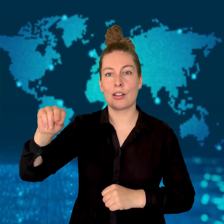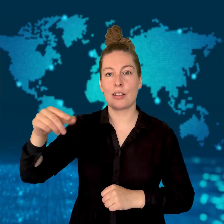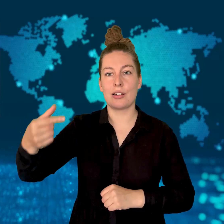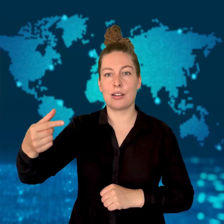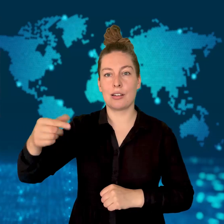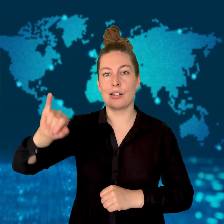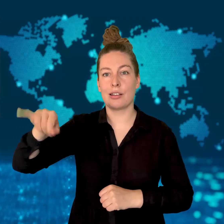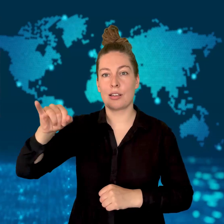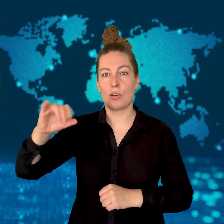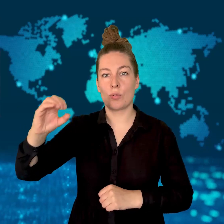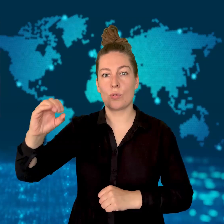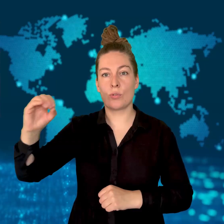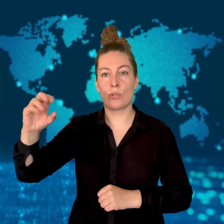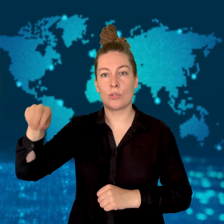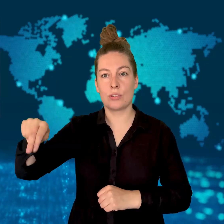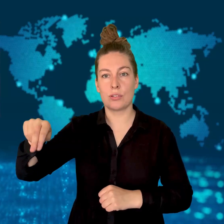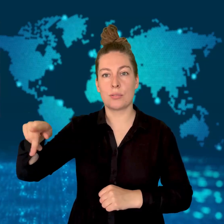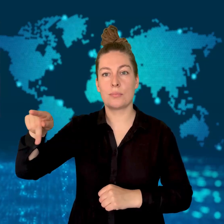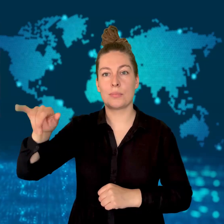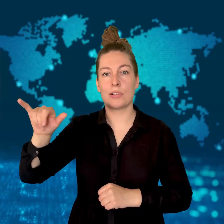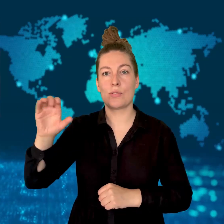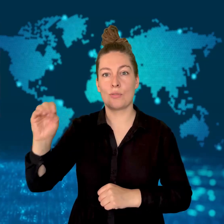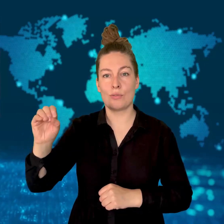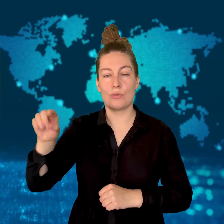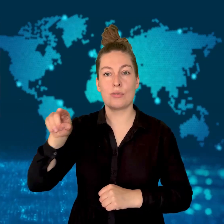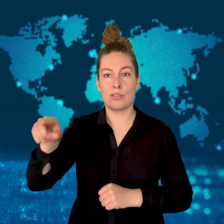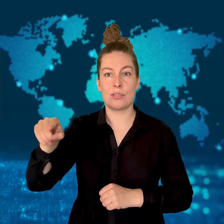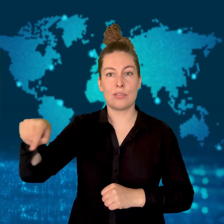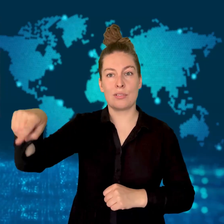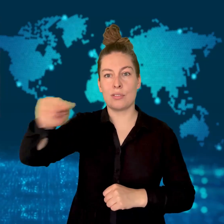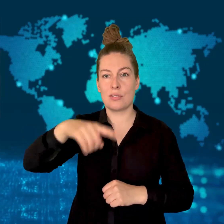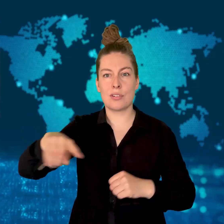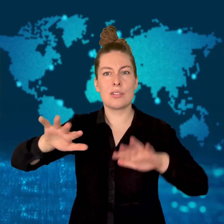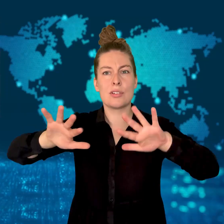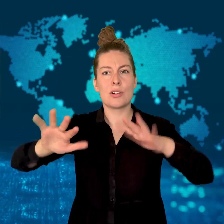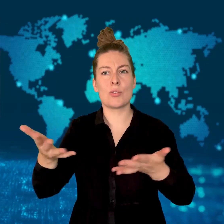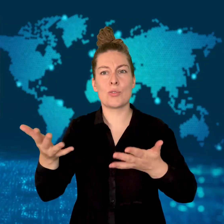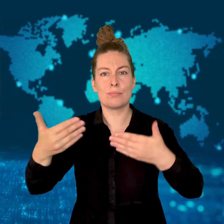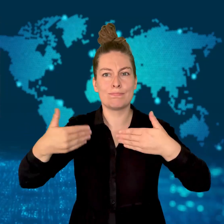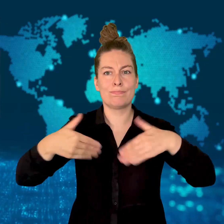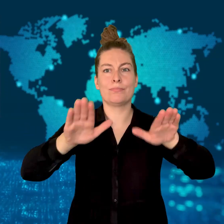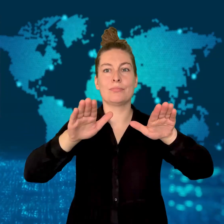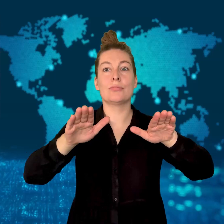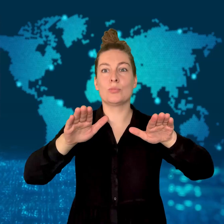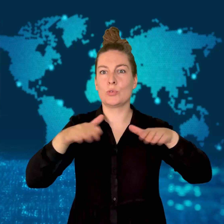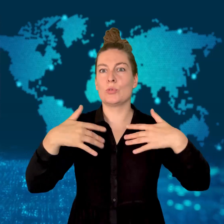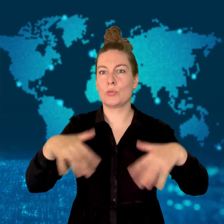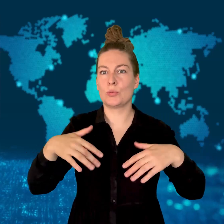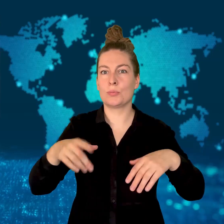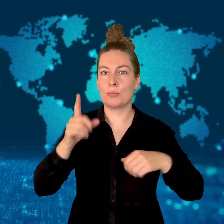organizers and ensured the event would be able to continue.